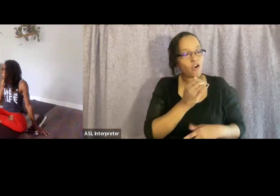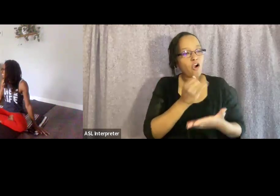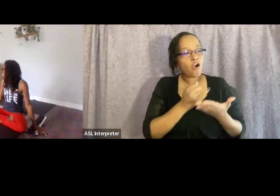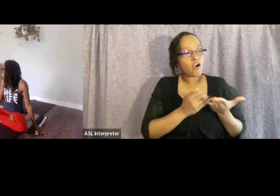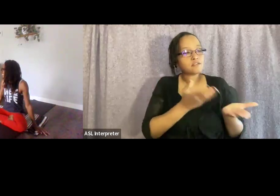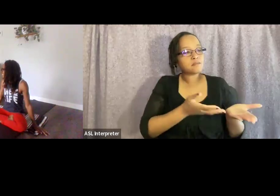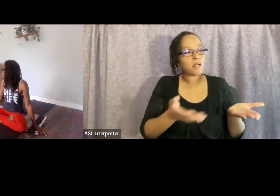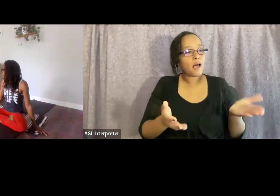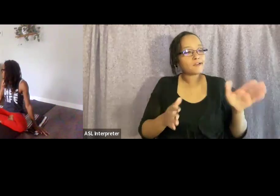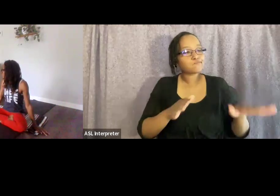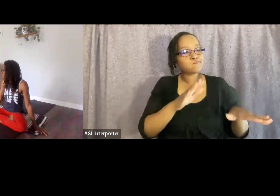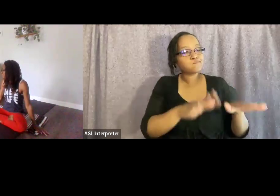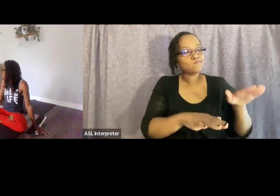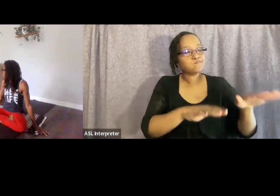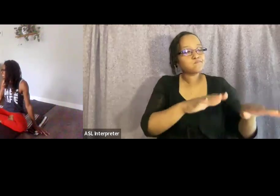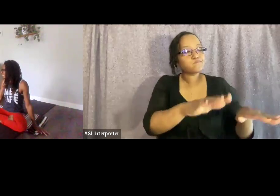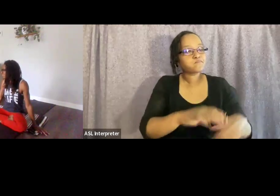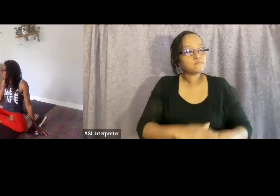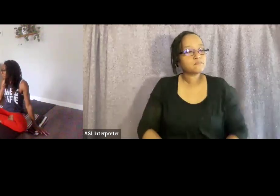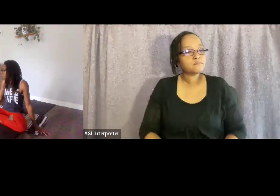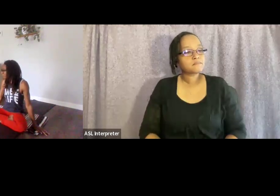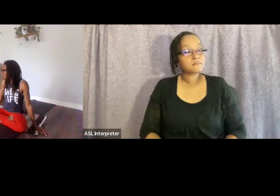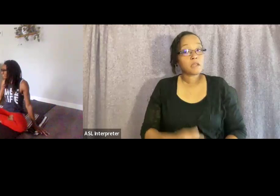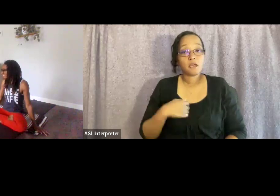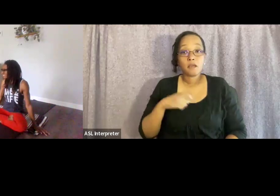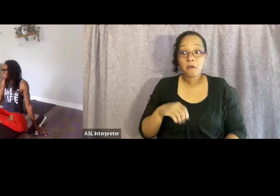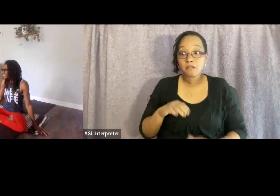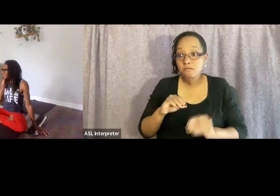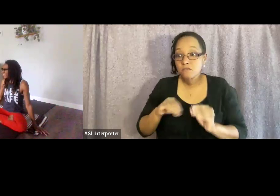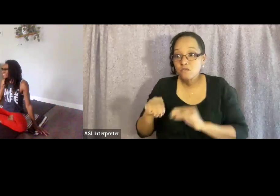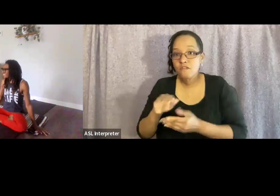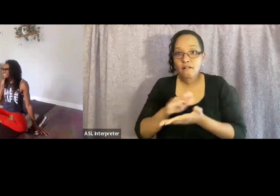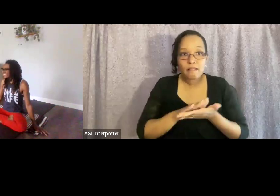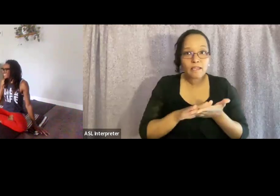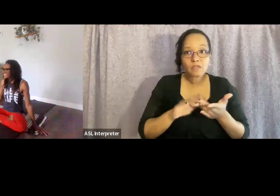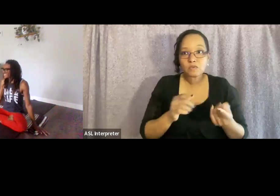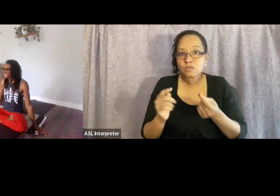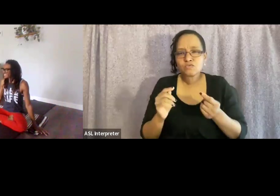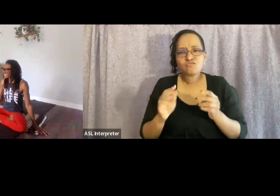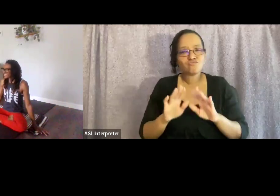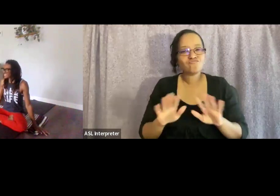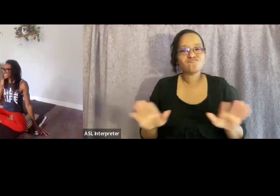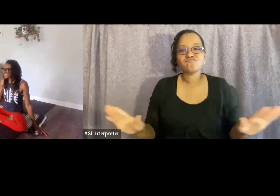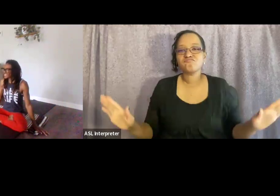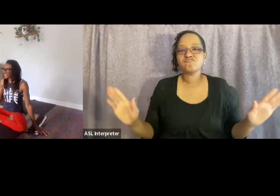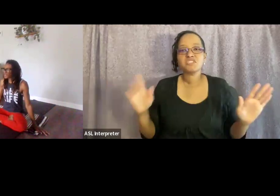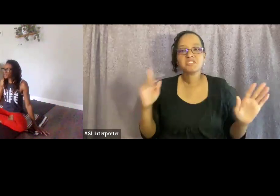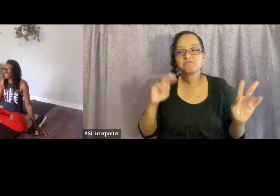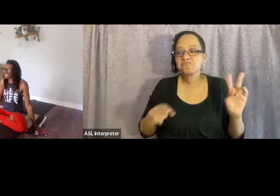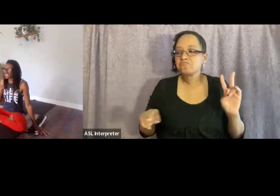Not things that need to be shifted or cleaned or moved, but evidence that there are beings